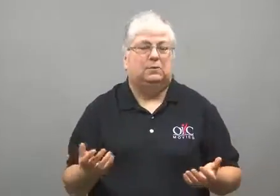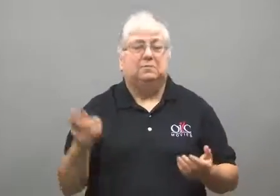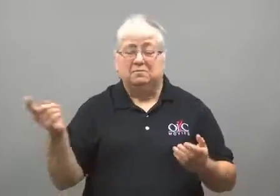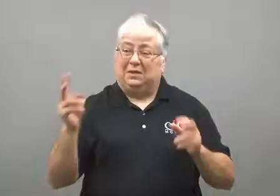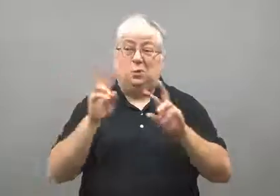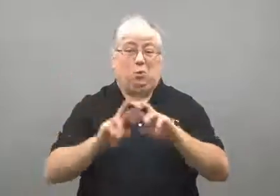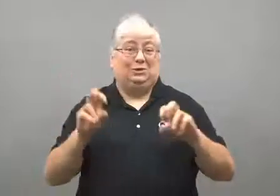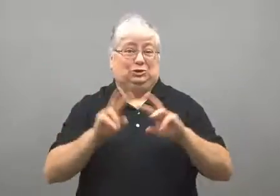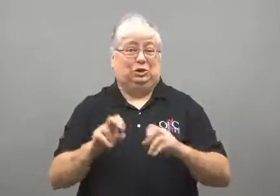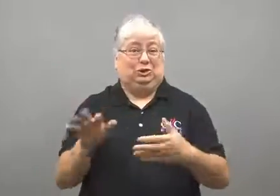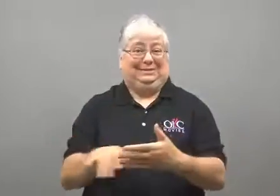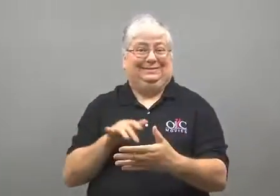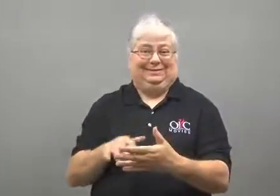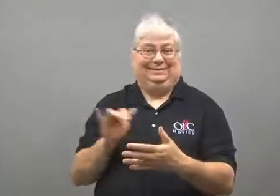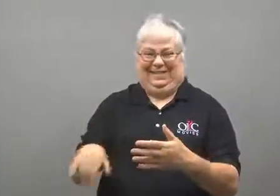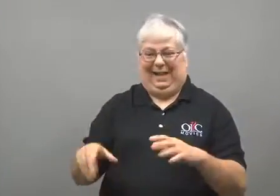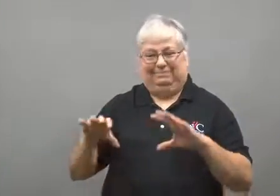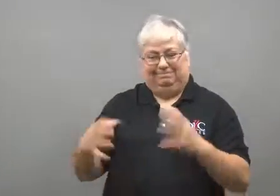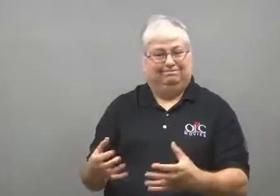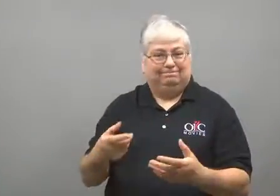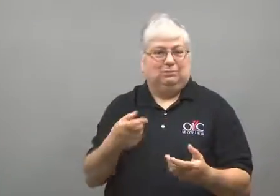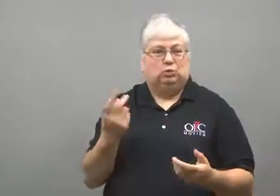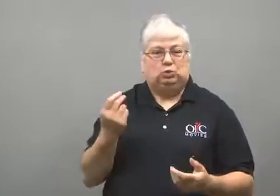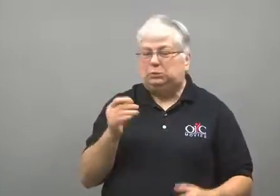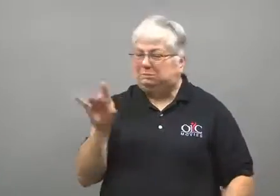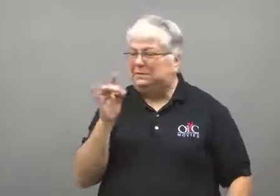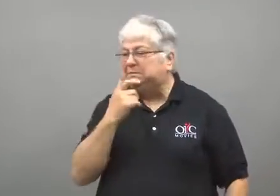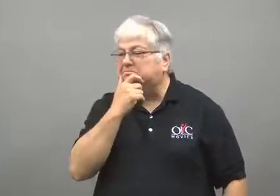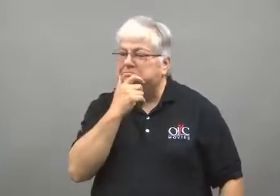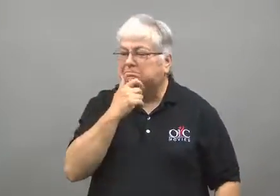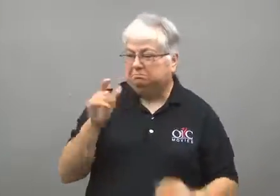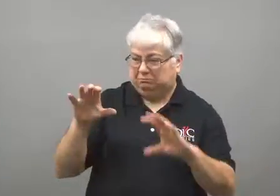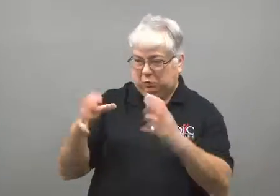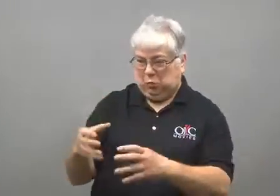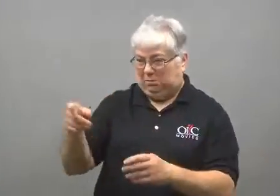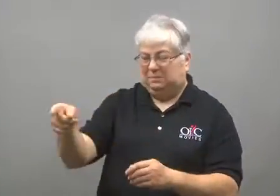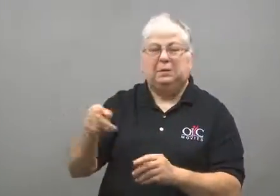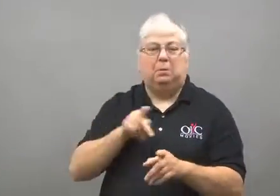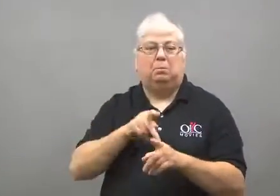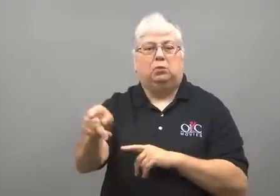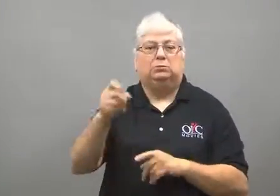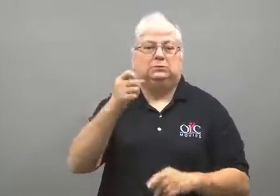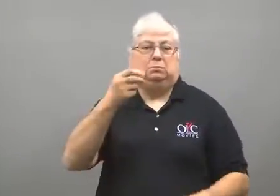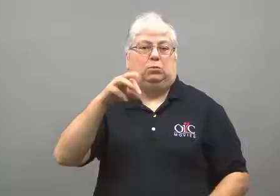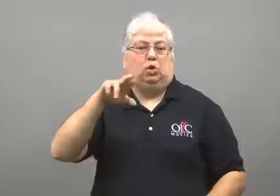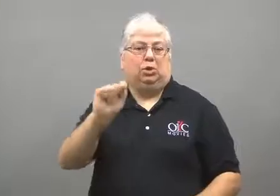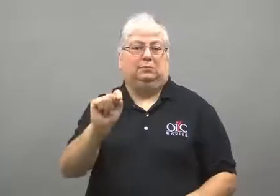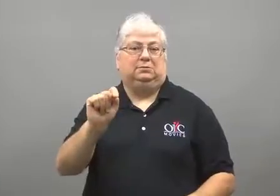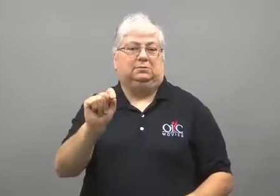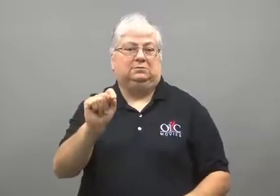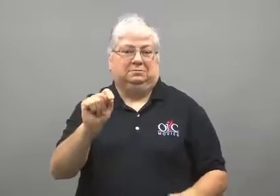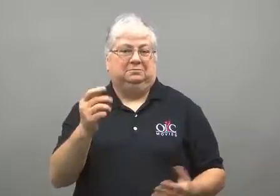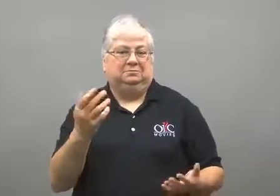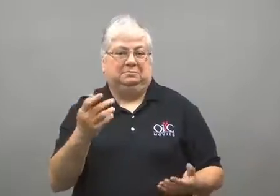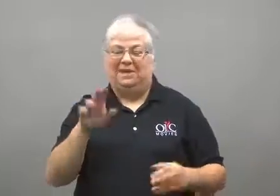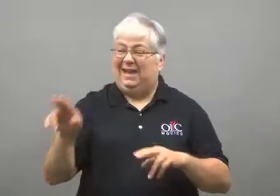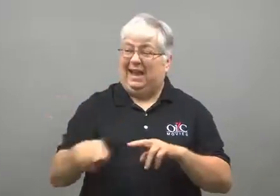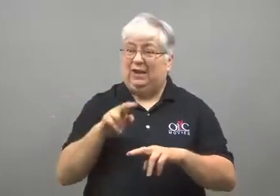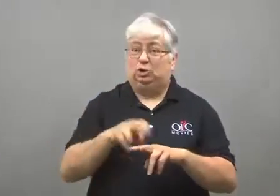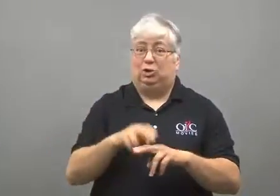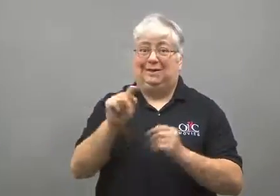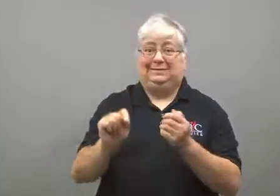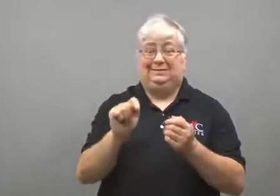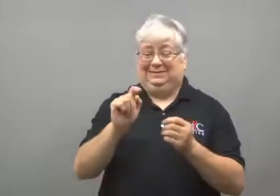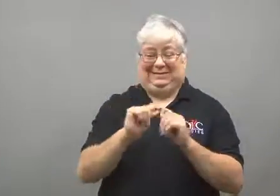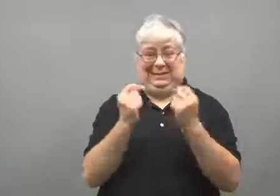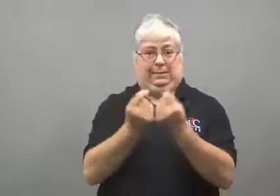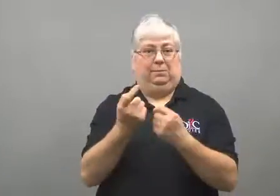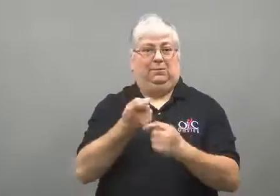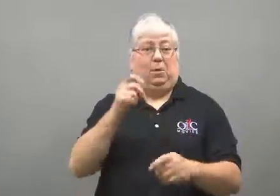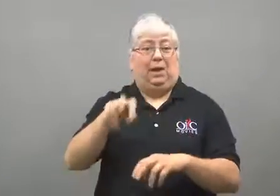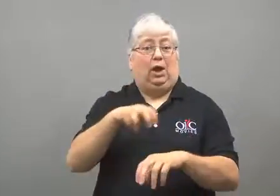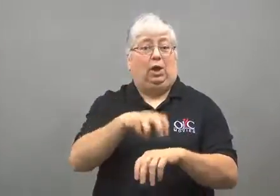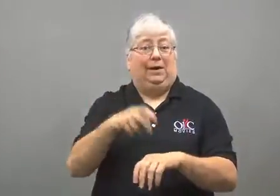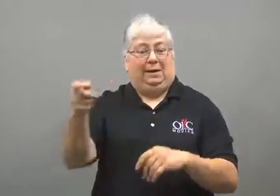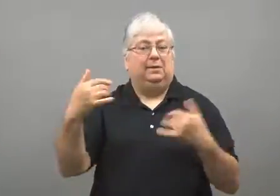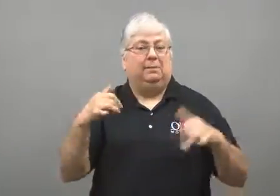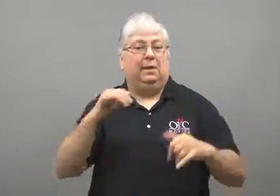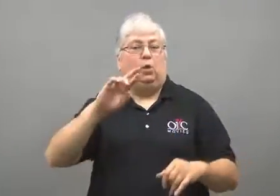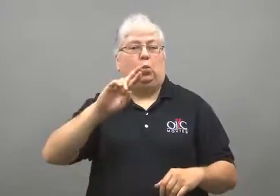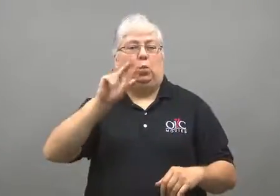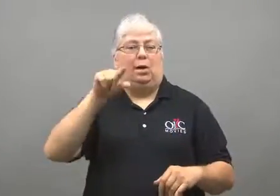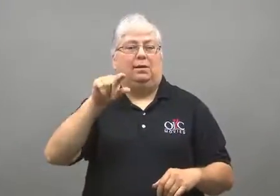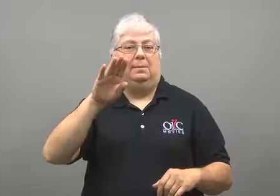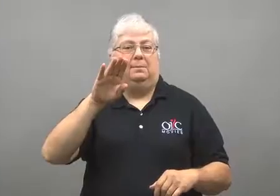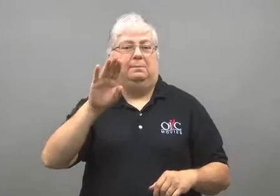These researchers chose a group of professional athletes.